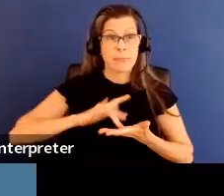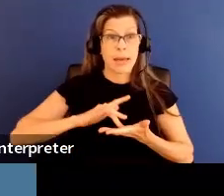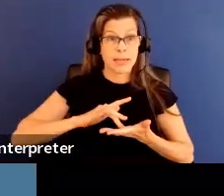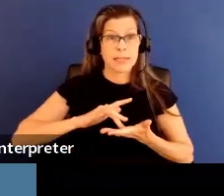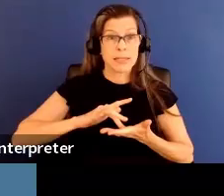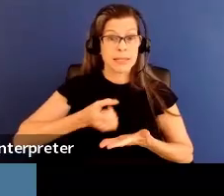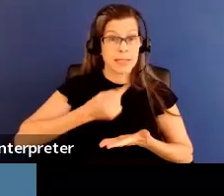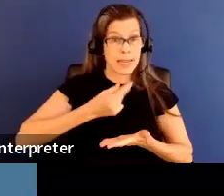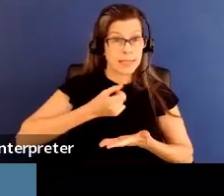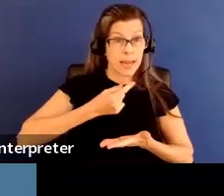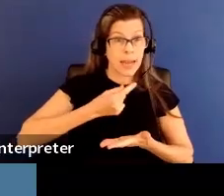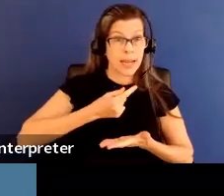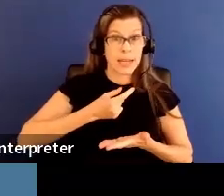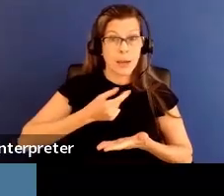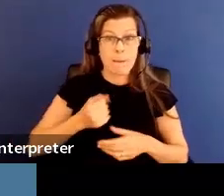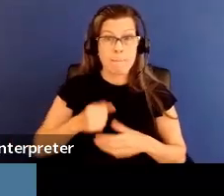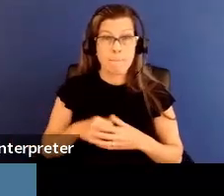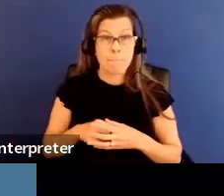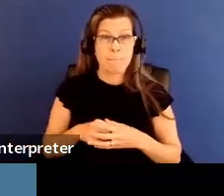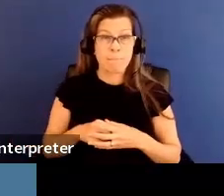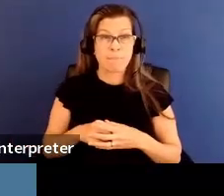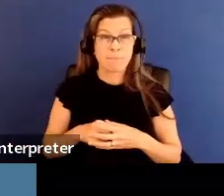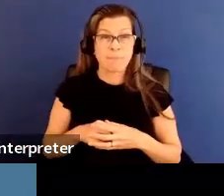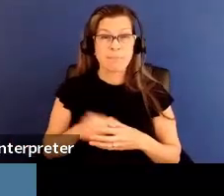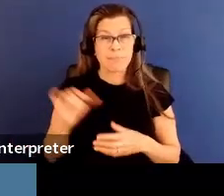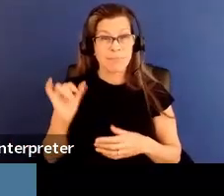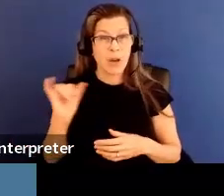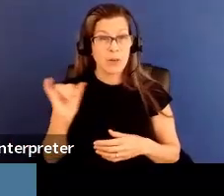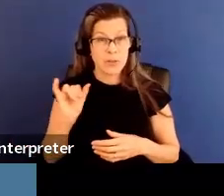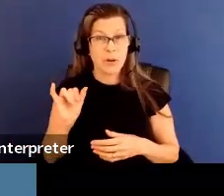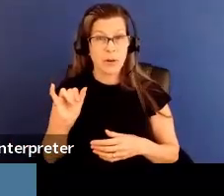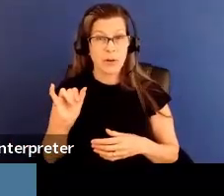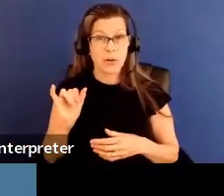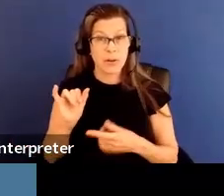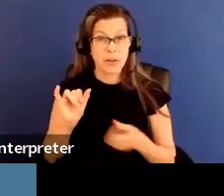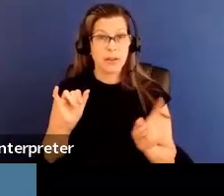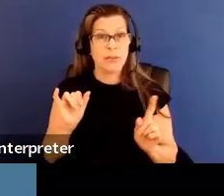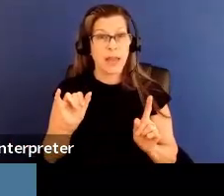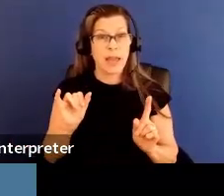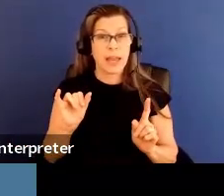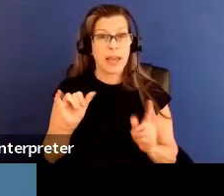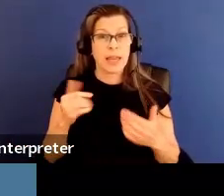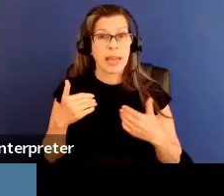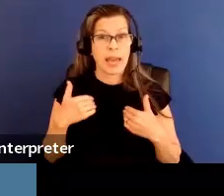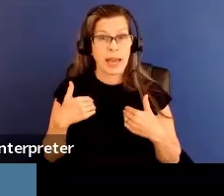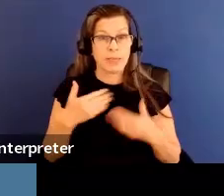disabilities are more likely to have medications that require